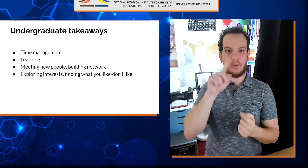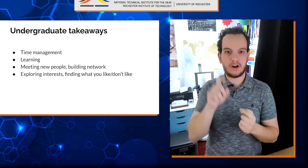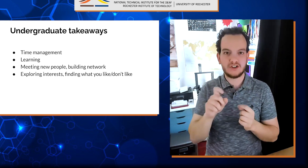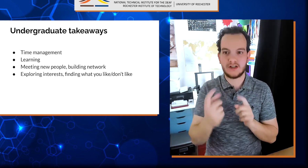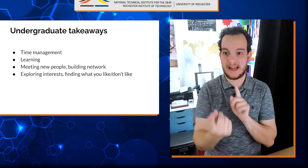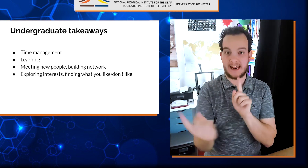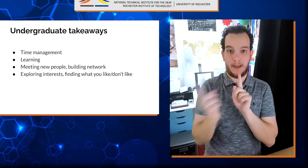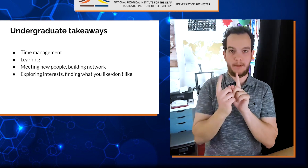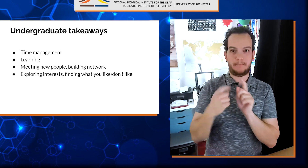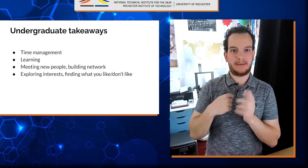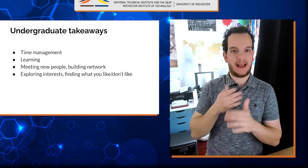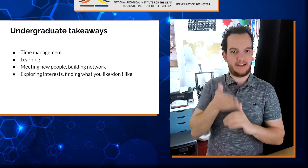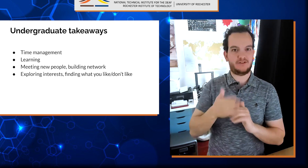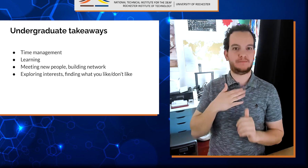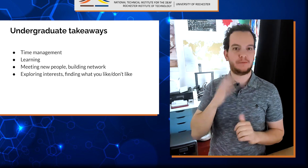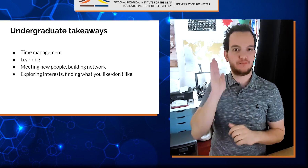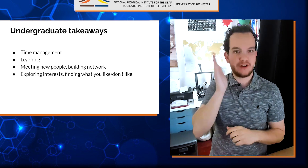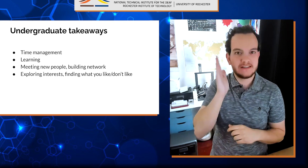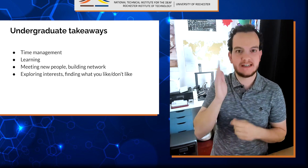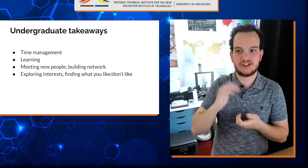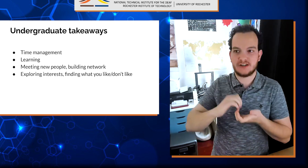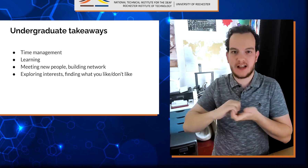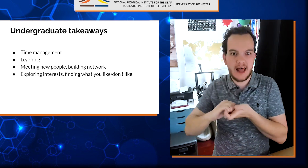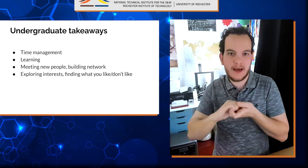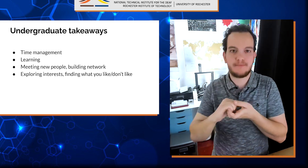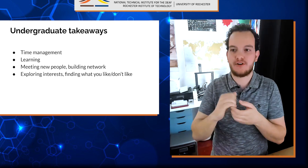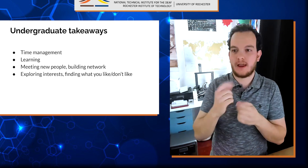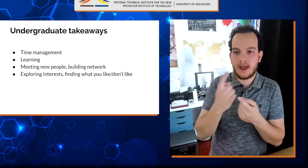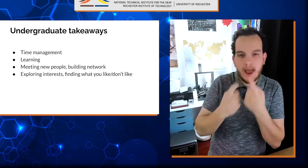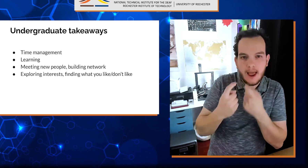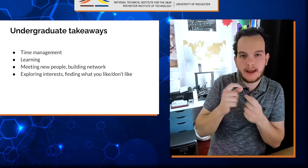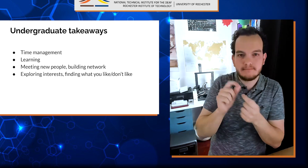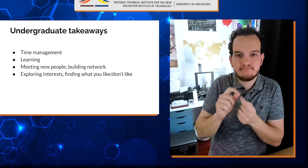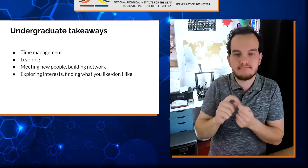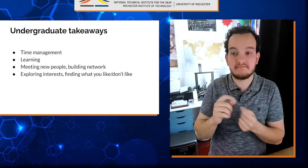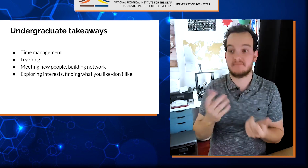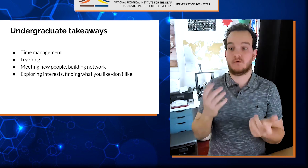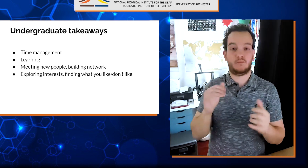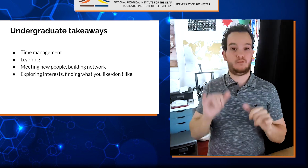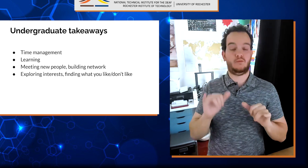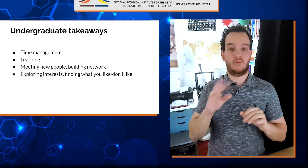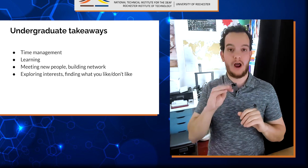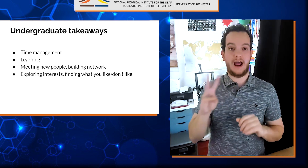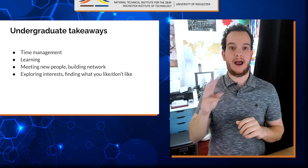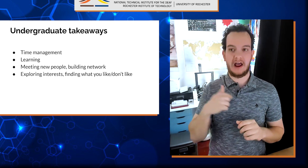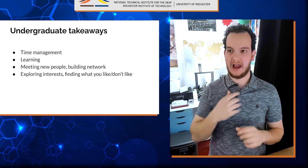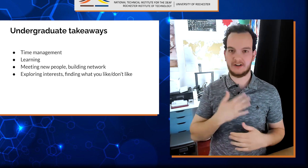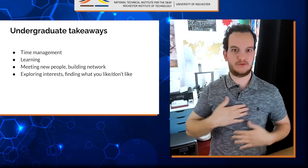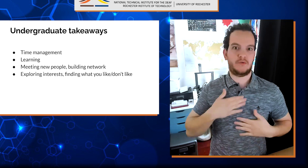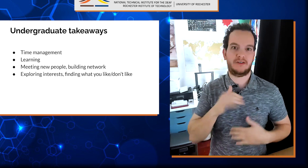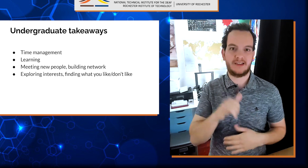And after my presentation, different folks came up to talk to me and asked questions and were interested